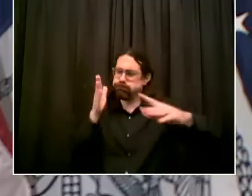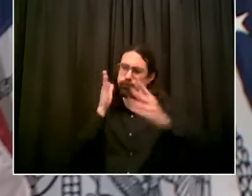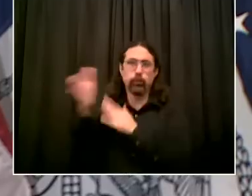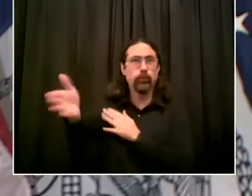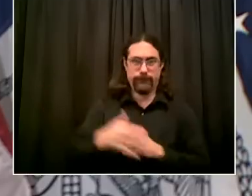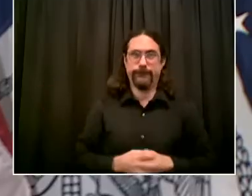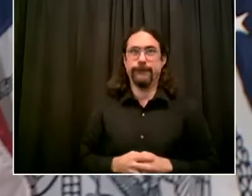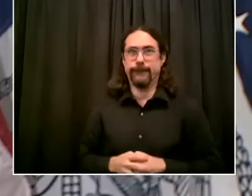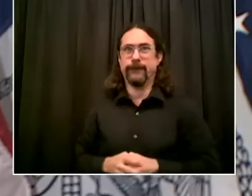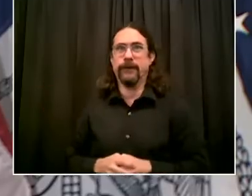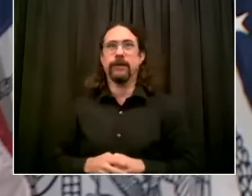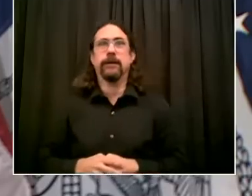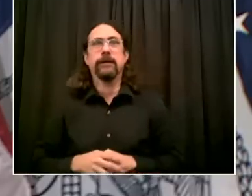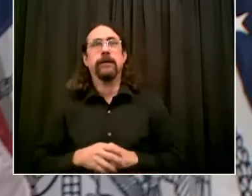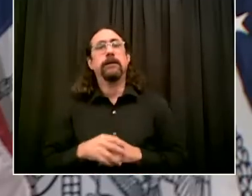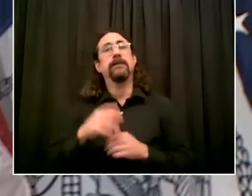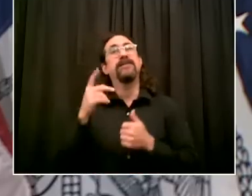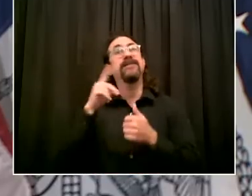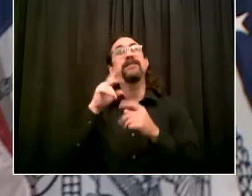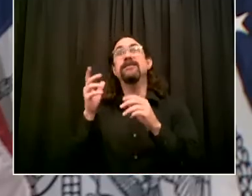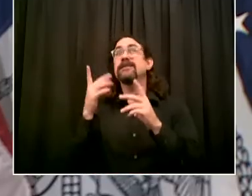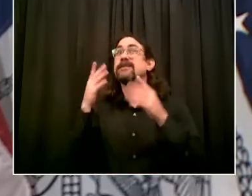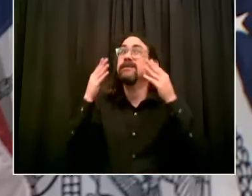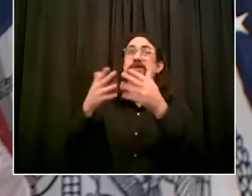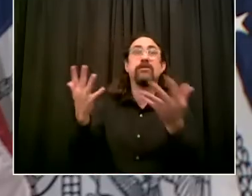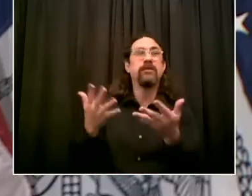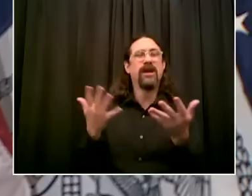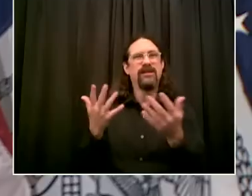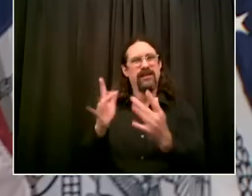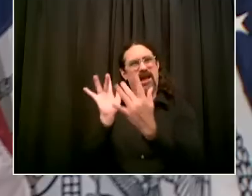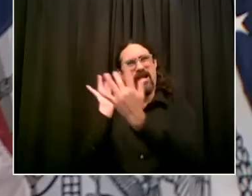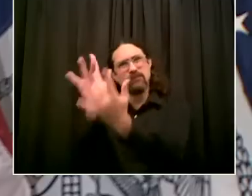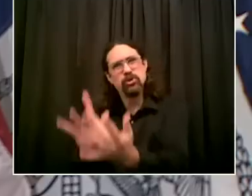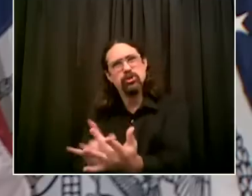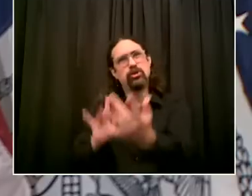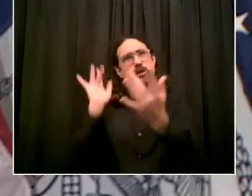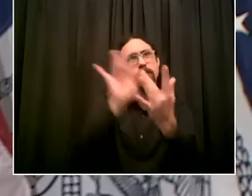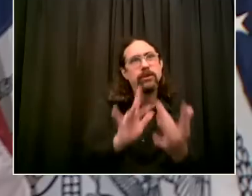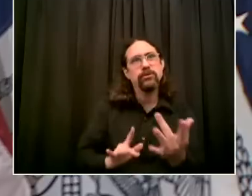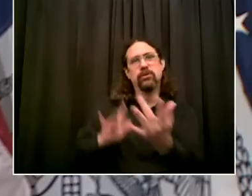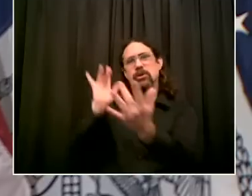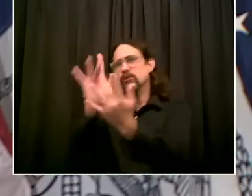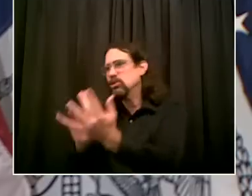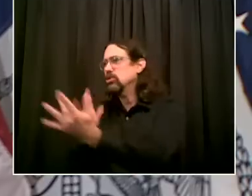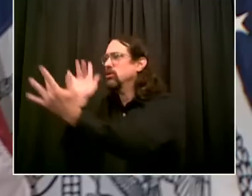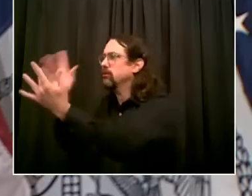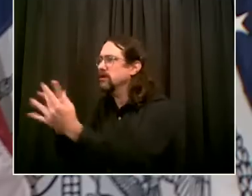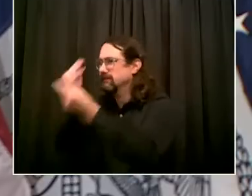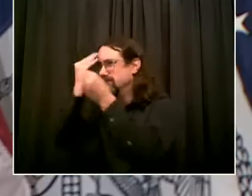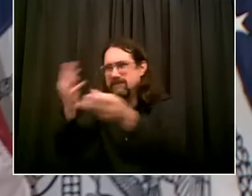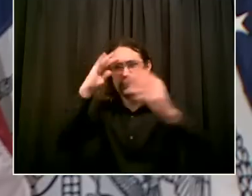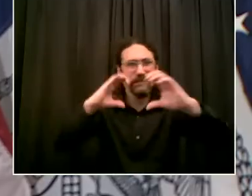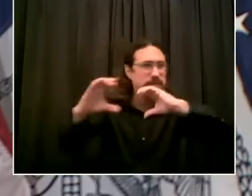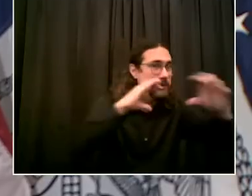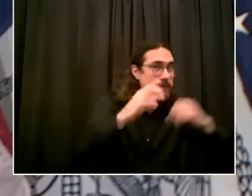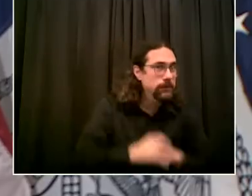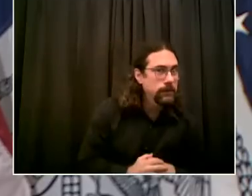TO FIGHT BACK